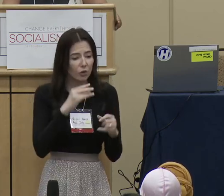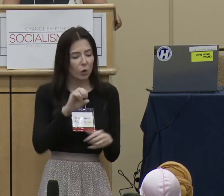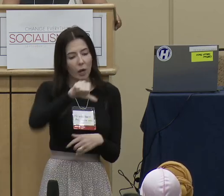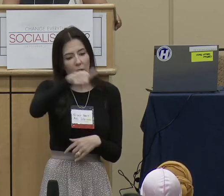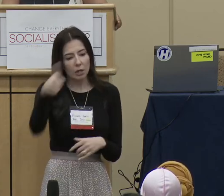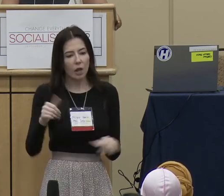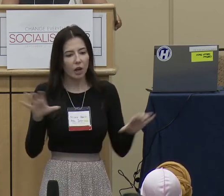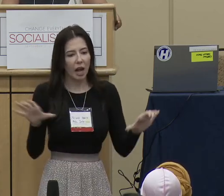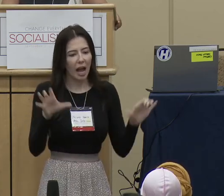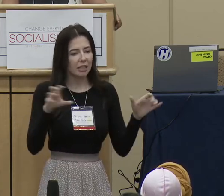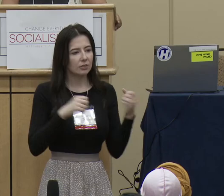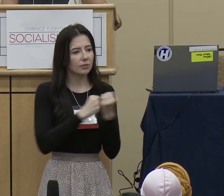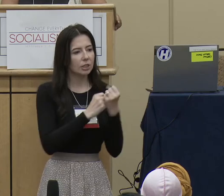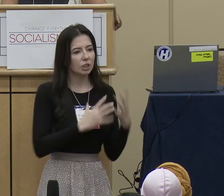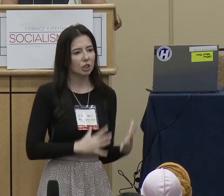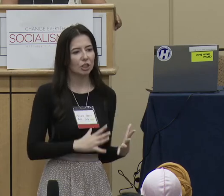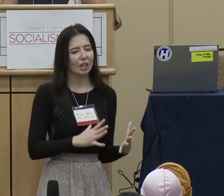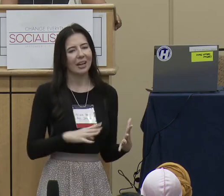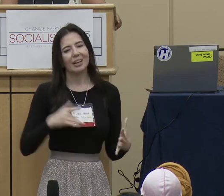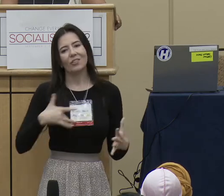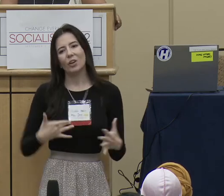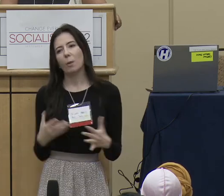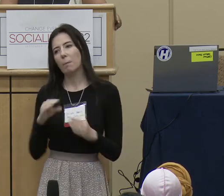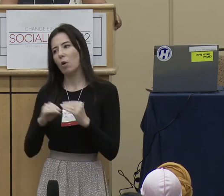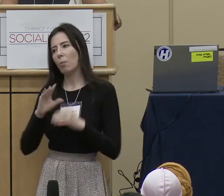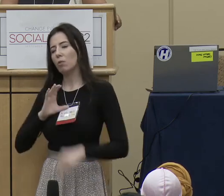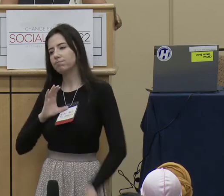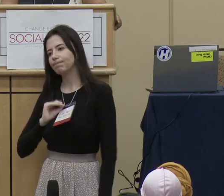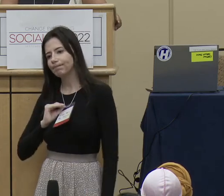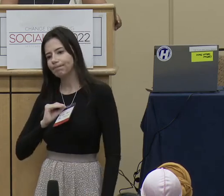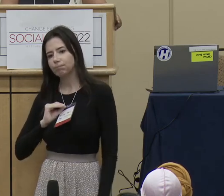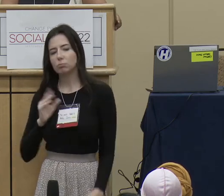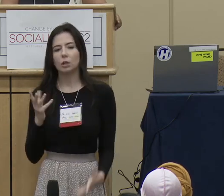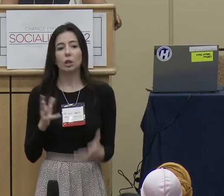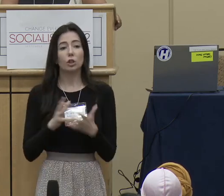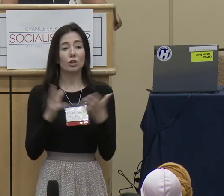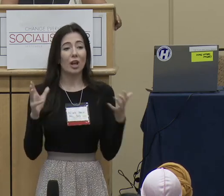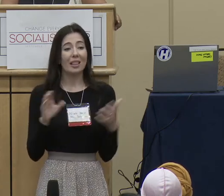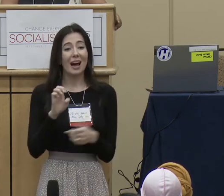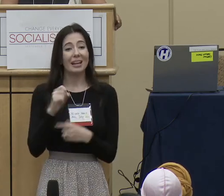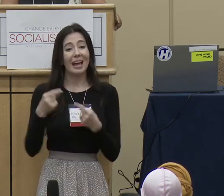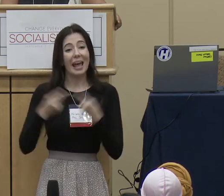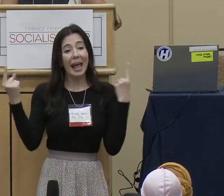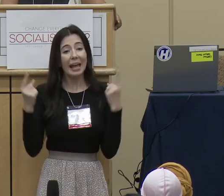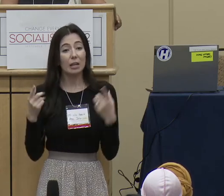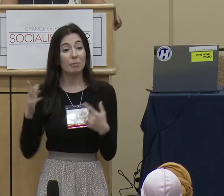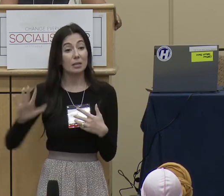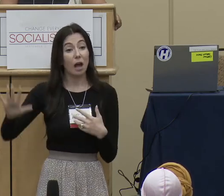optimism. And every time I interview another activist , I